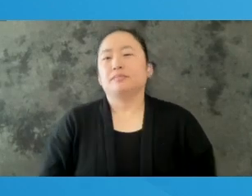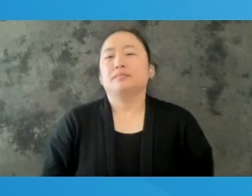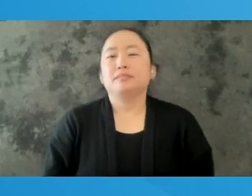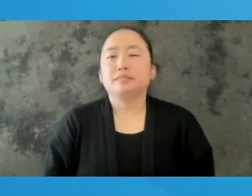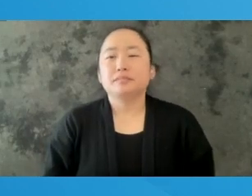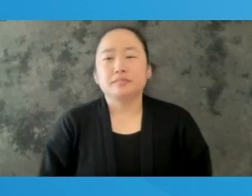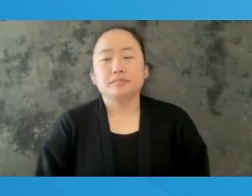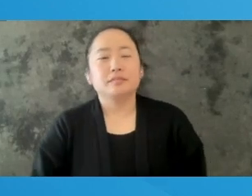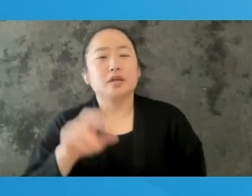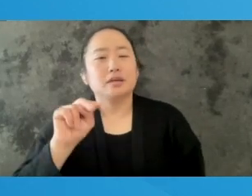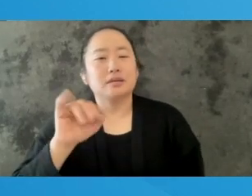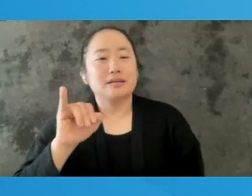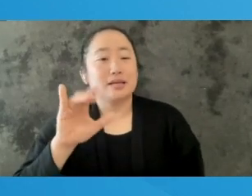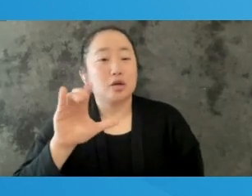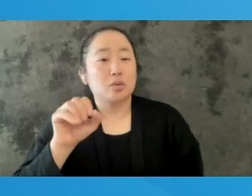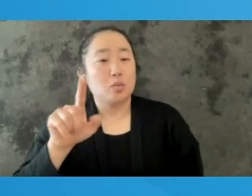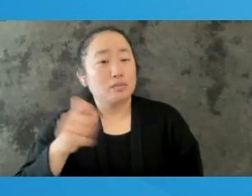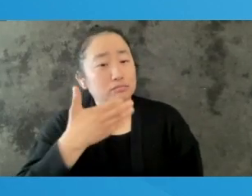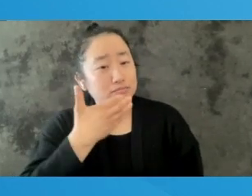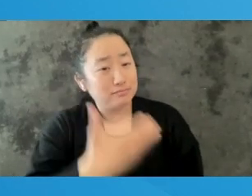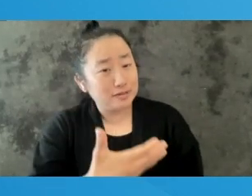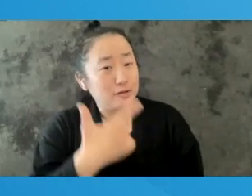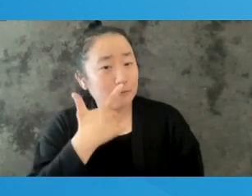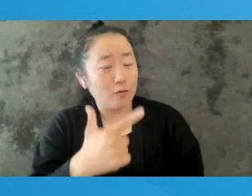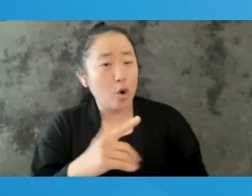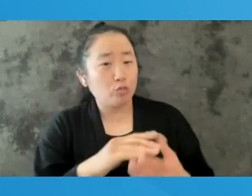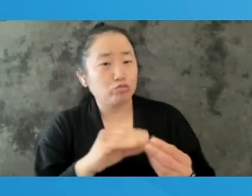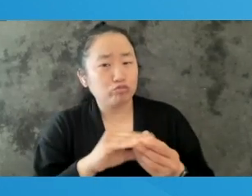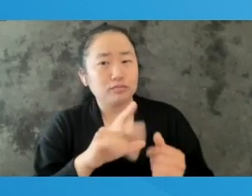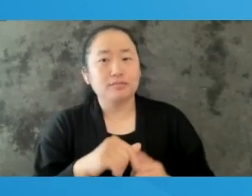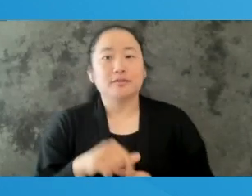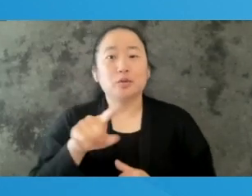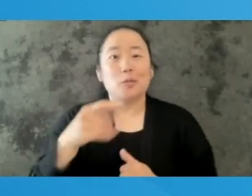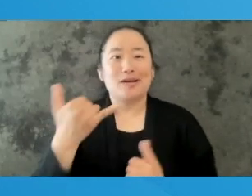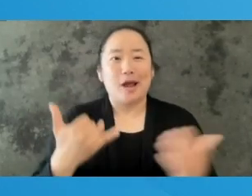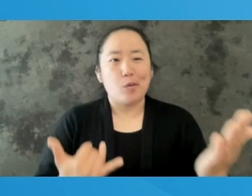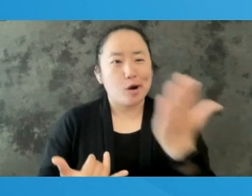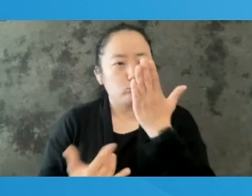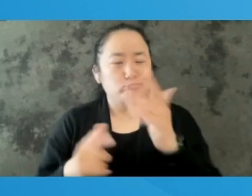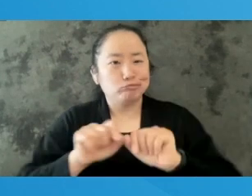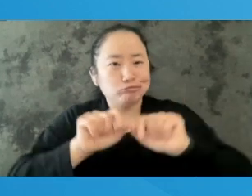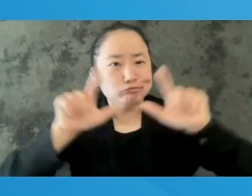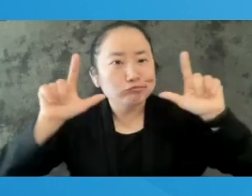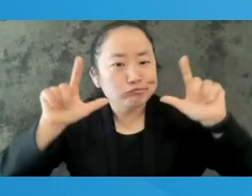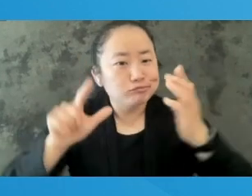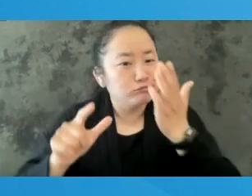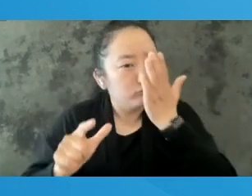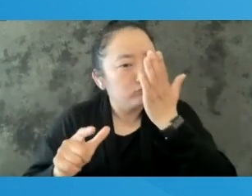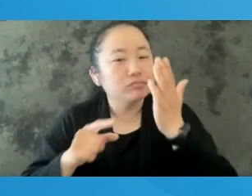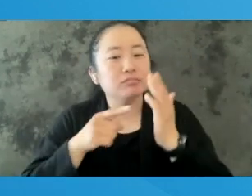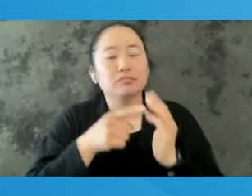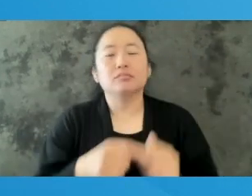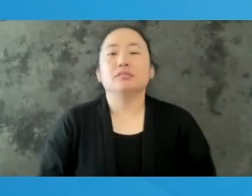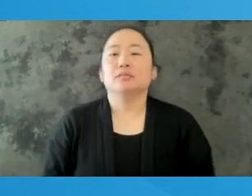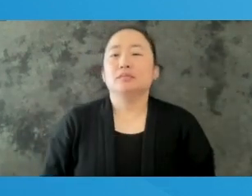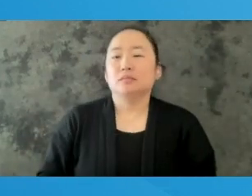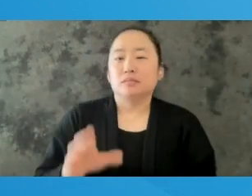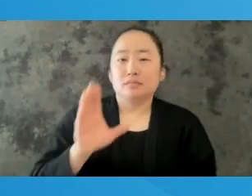This work is we're zooming in closely with this new perspective. Really able to see a lot of those details.